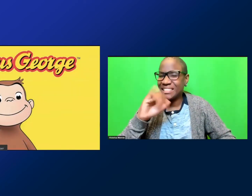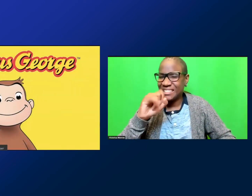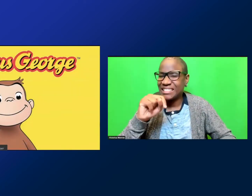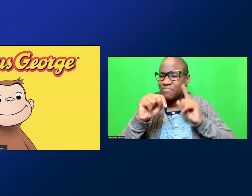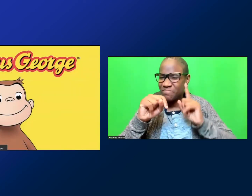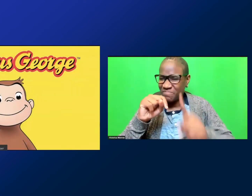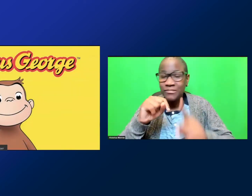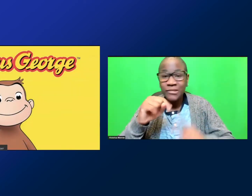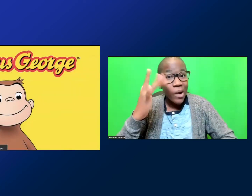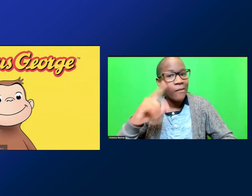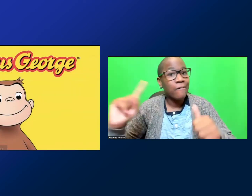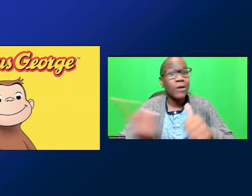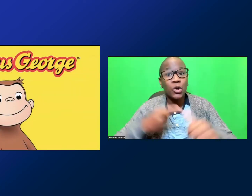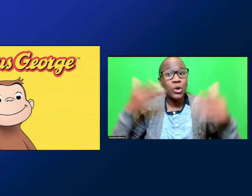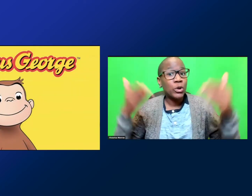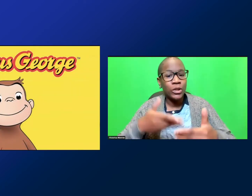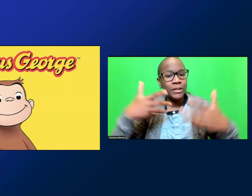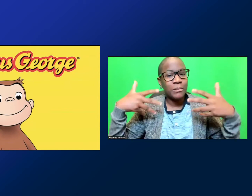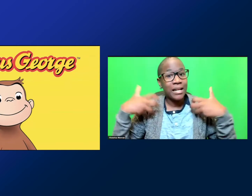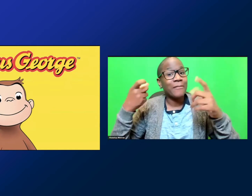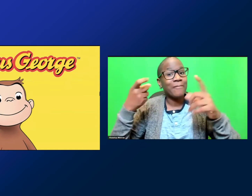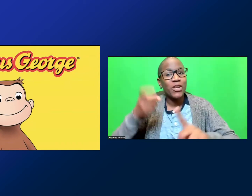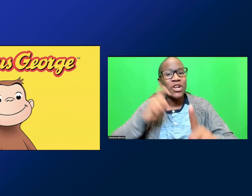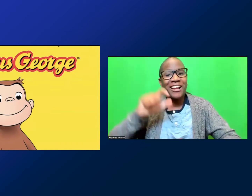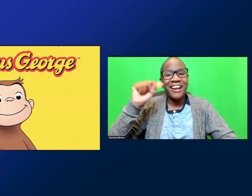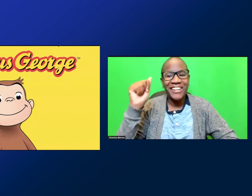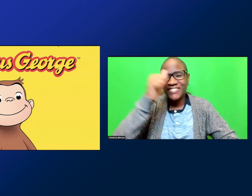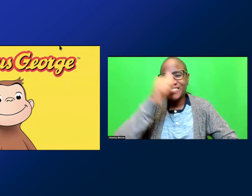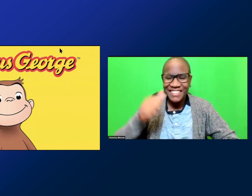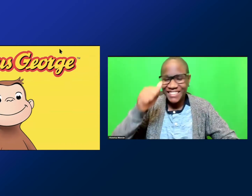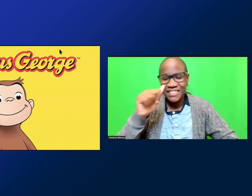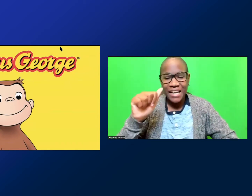um but he too is a racist character and i'll tell you why you know when curious george's character